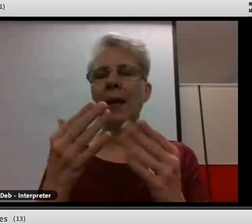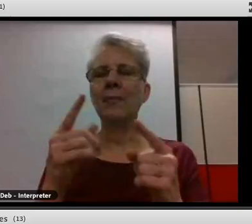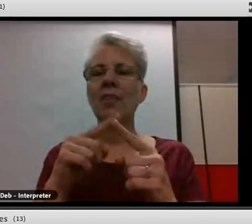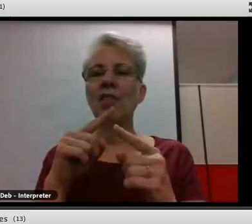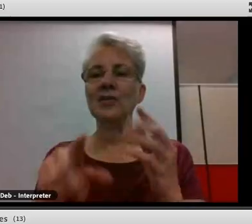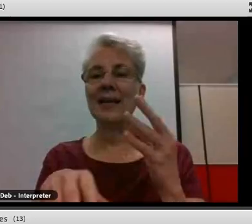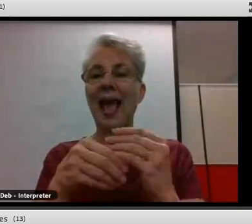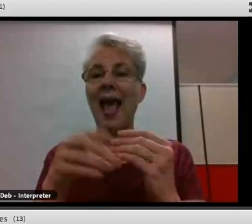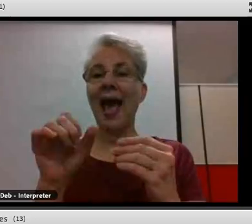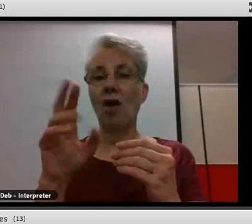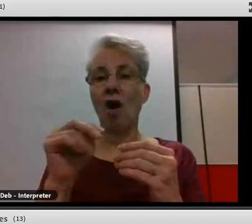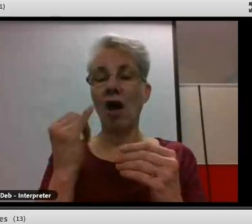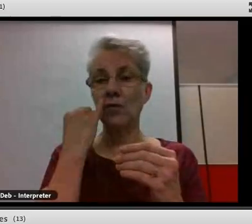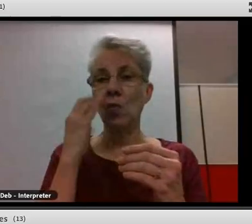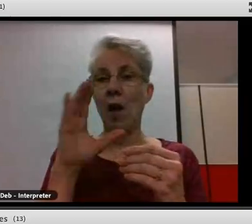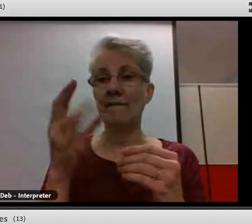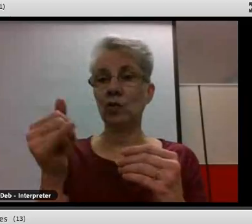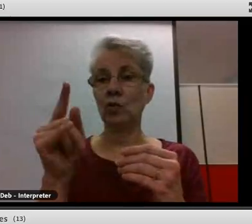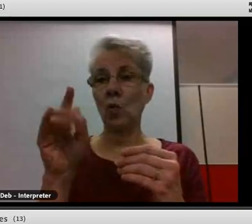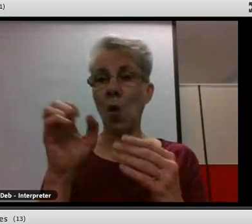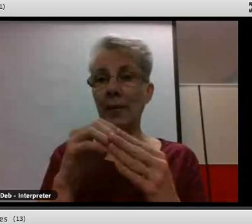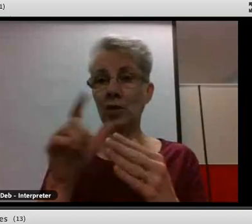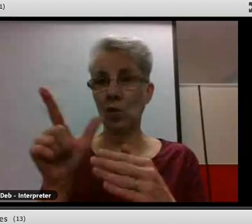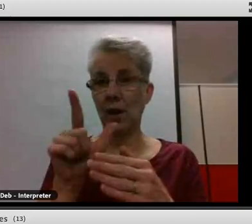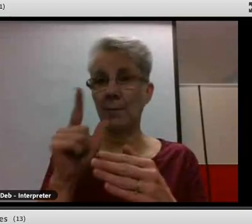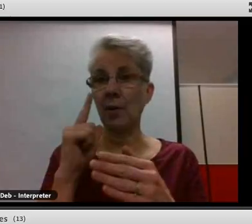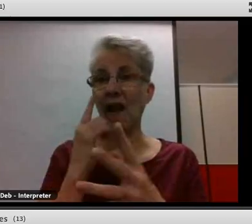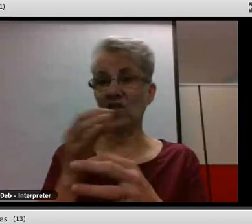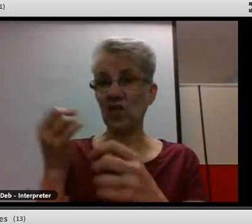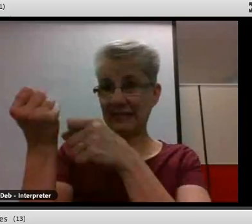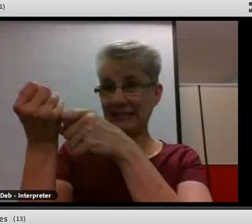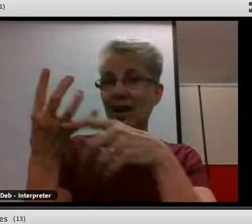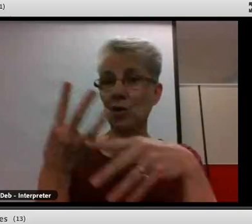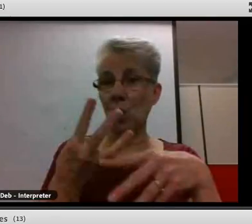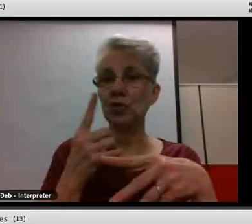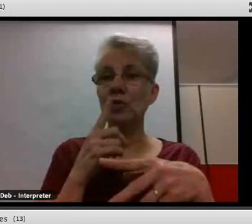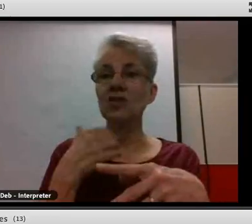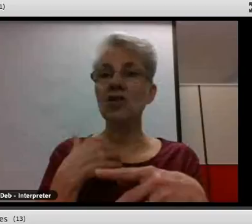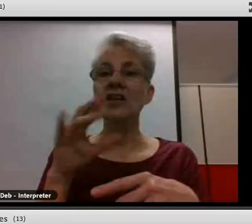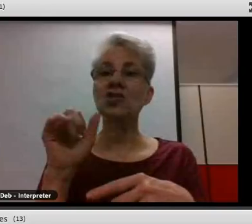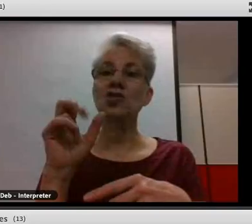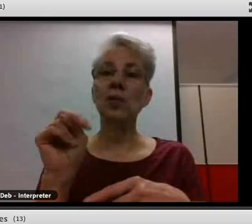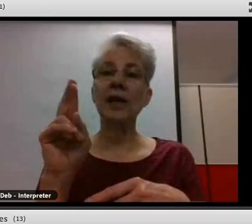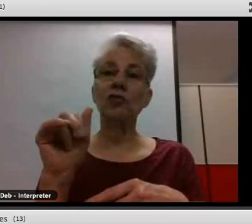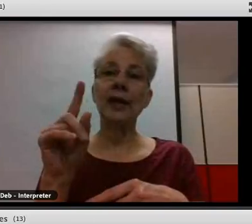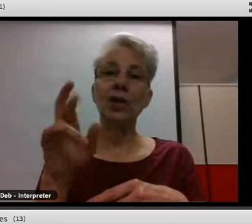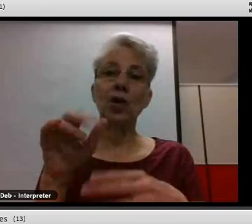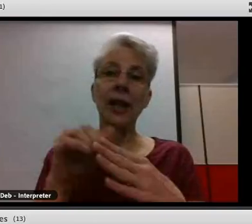They don't have a computer. Equal opportunity, of course. Academic freedom.